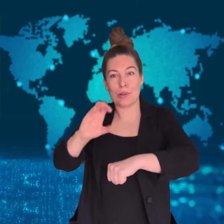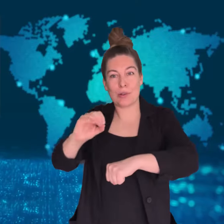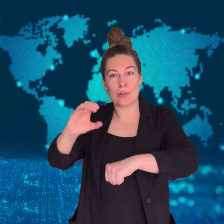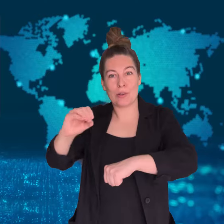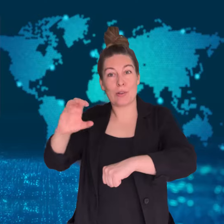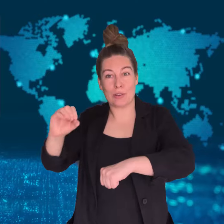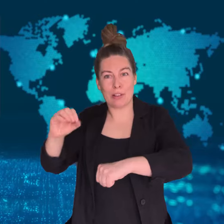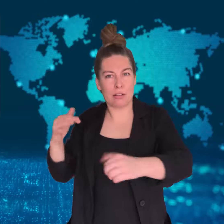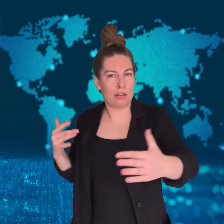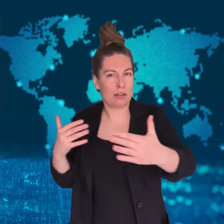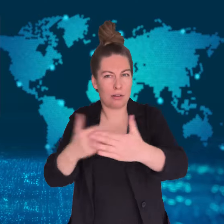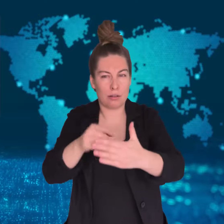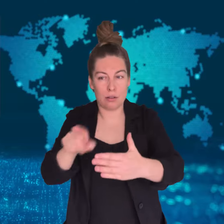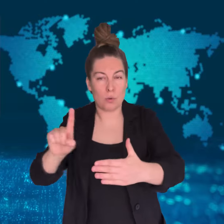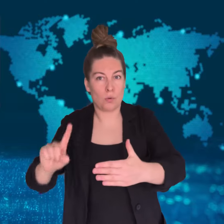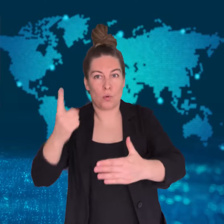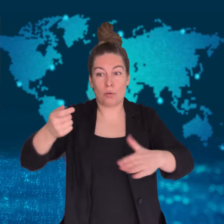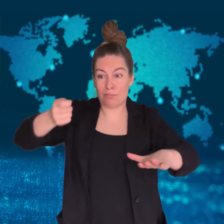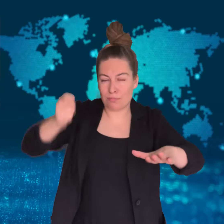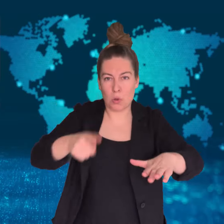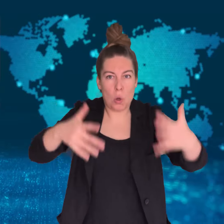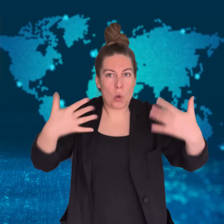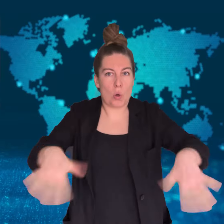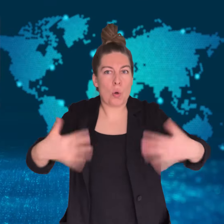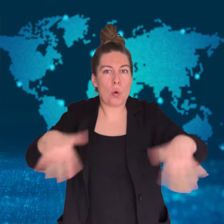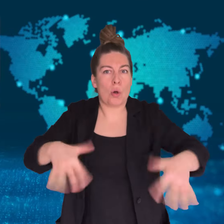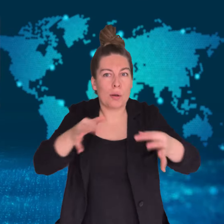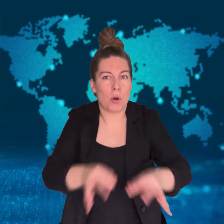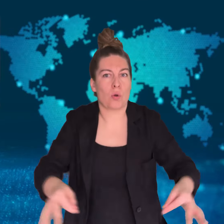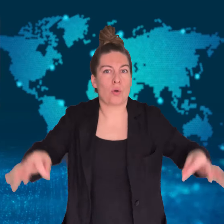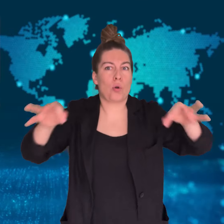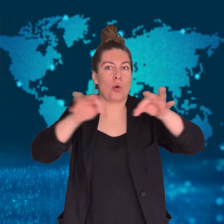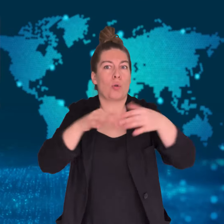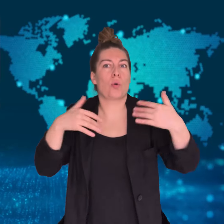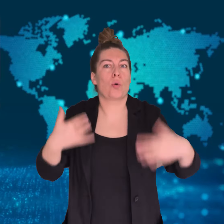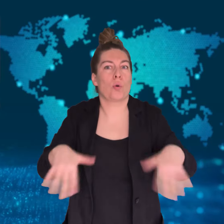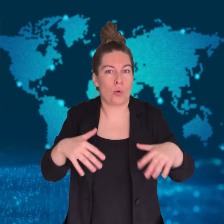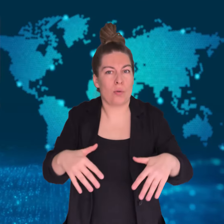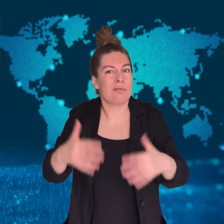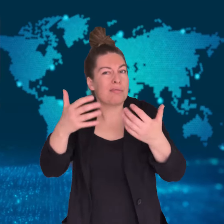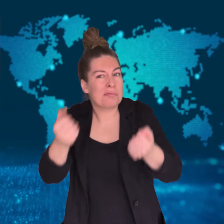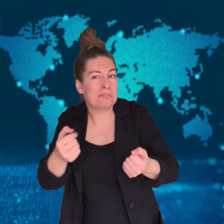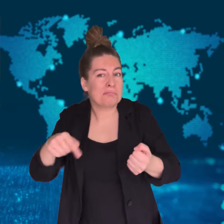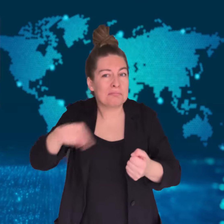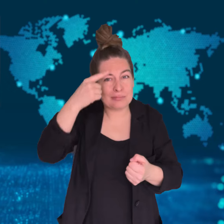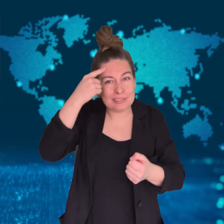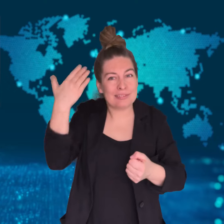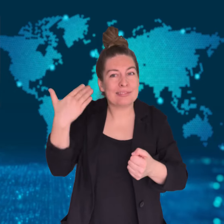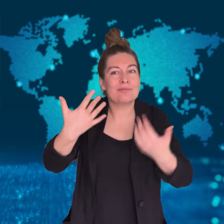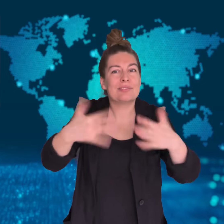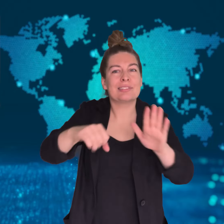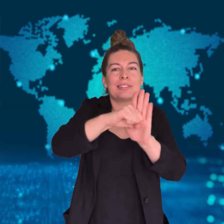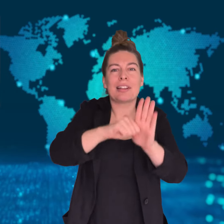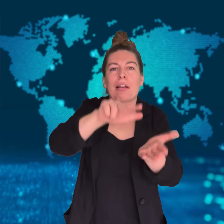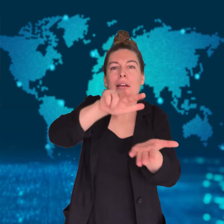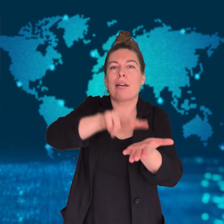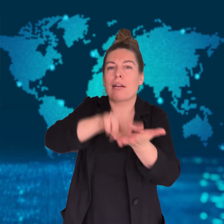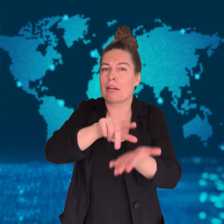It seems the court justices rushed their conclusions because